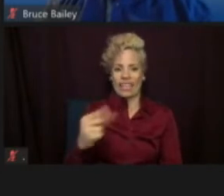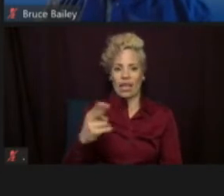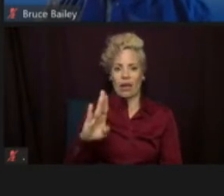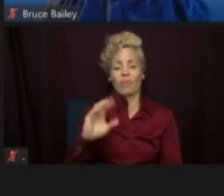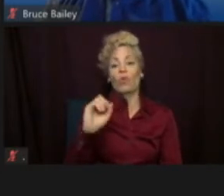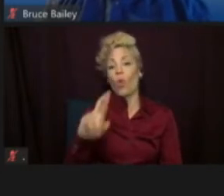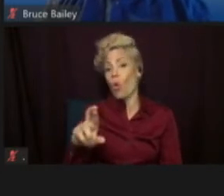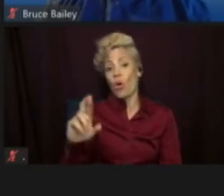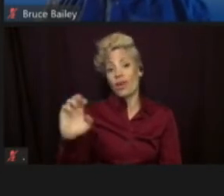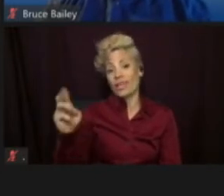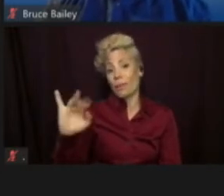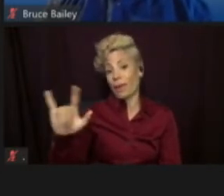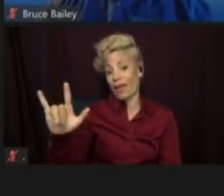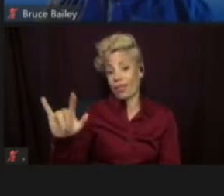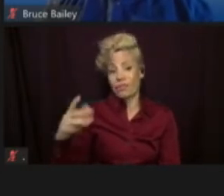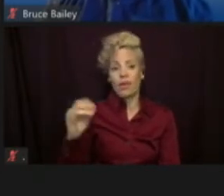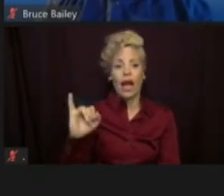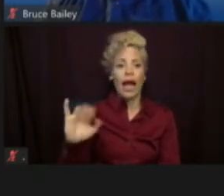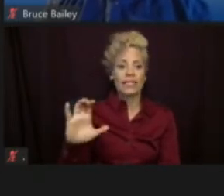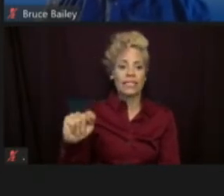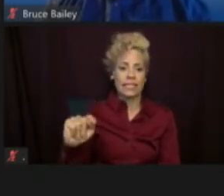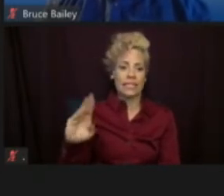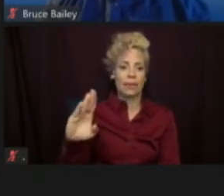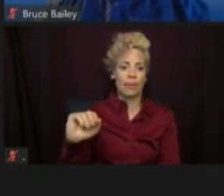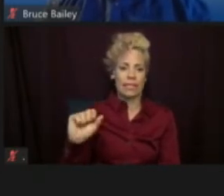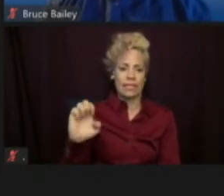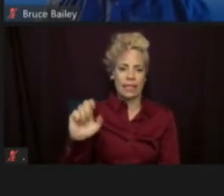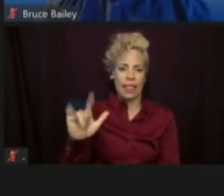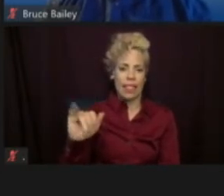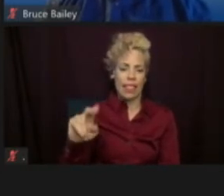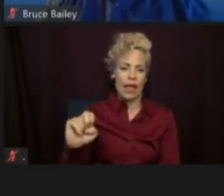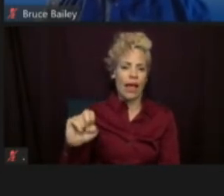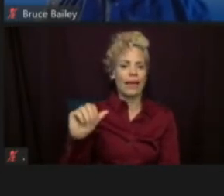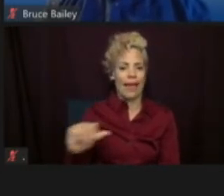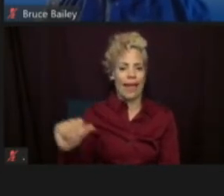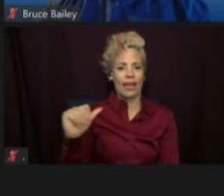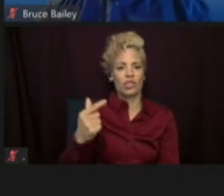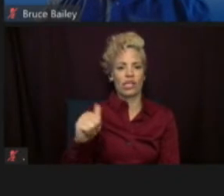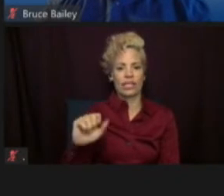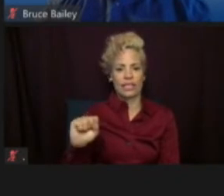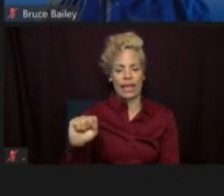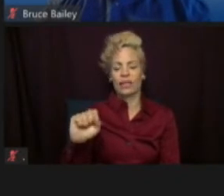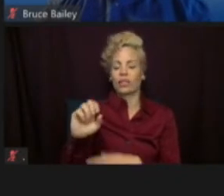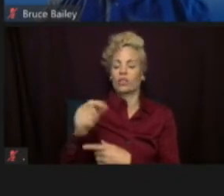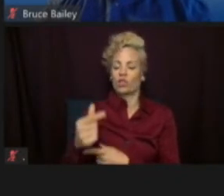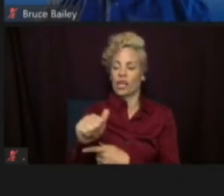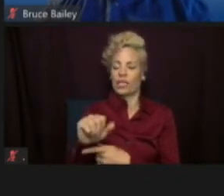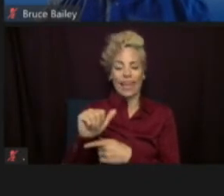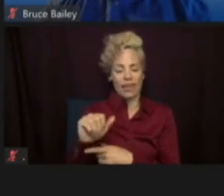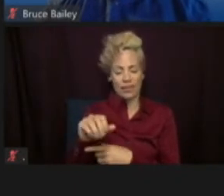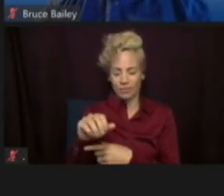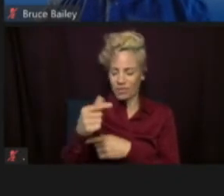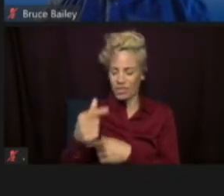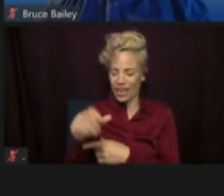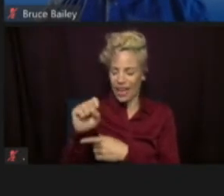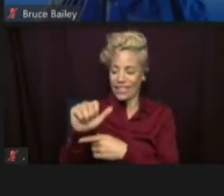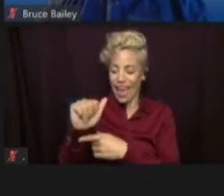ictbaseline@gsa.gov is the address, if you have questions or interested in learning more.